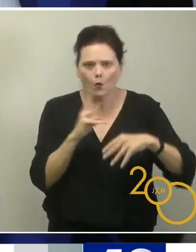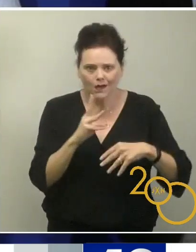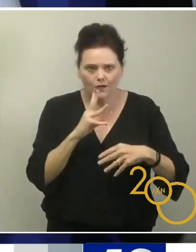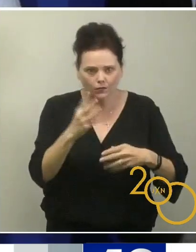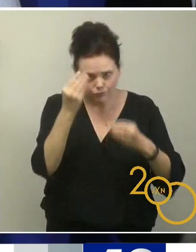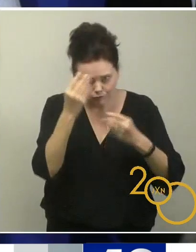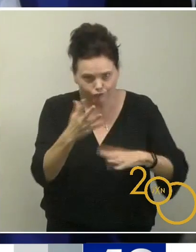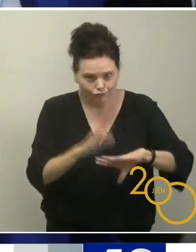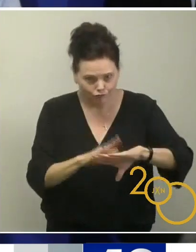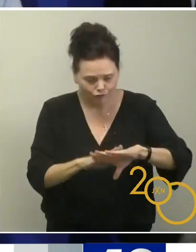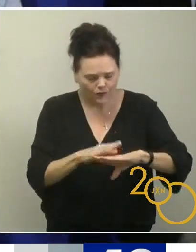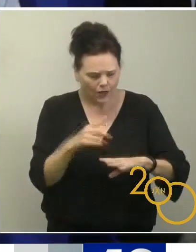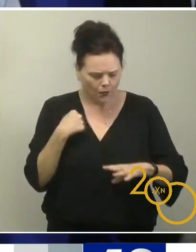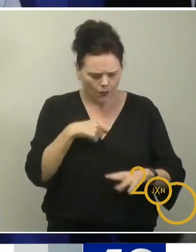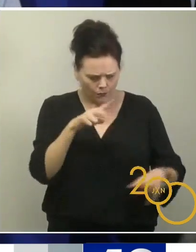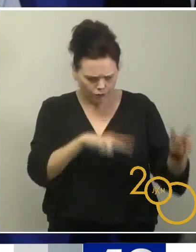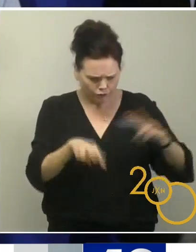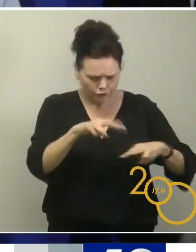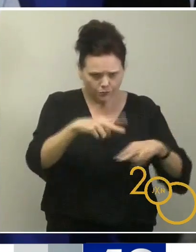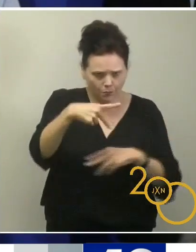HAVE BEEN MONITORING THE CITY'S WATER WHICH IS WHY WE'VE BEEN ON A BOIL WATER'S FOR OVER 30 DAYS NOW.